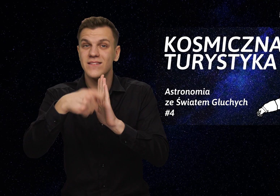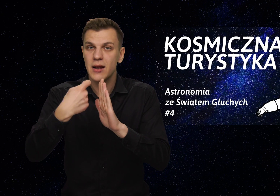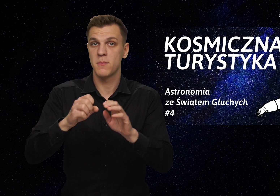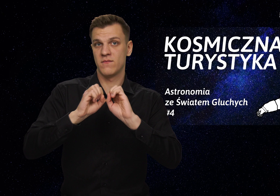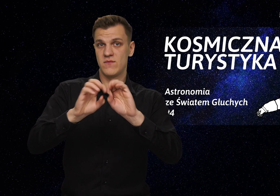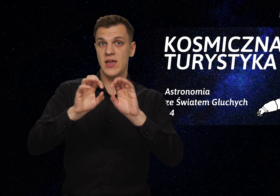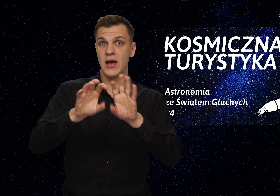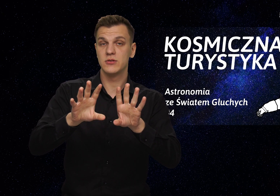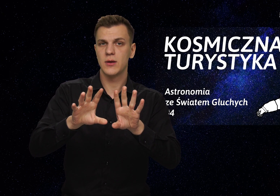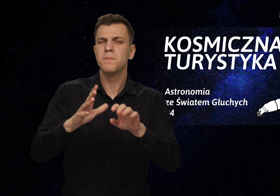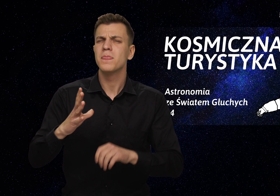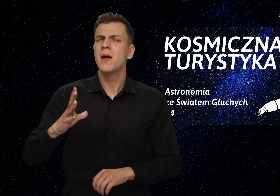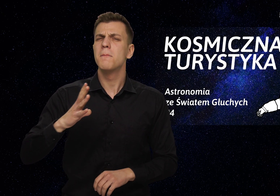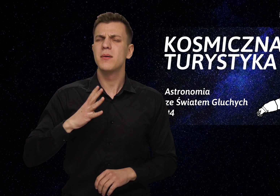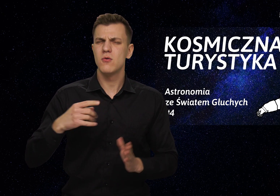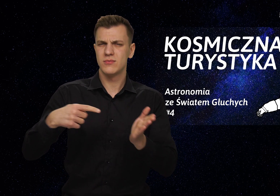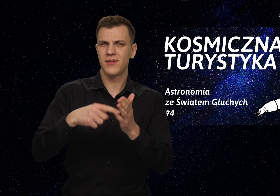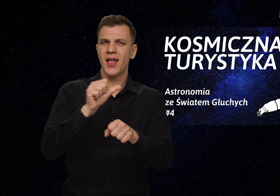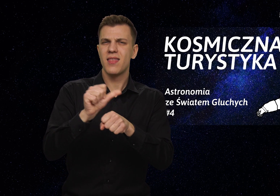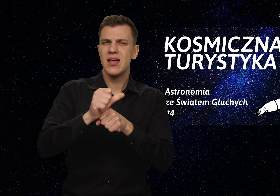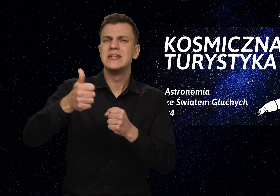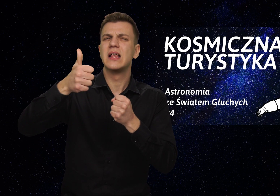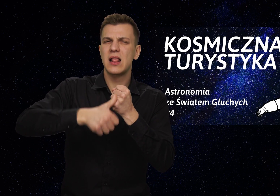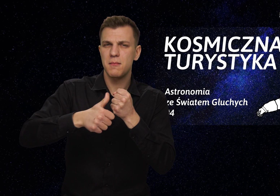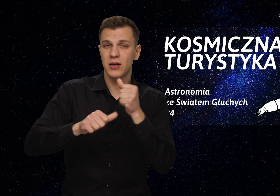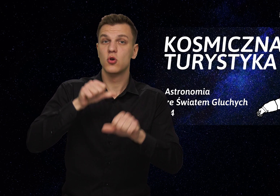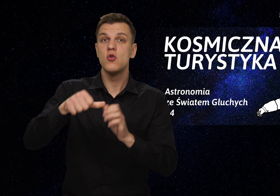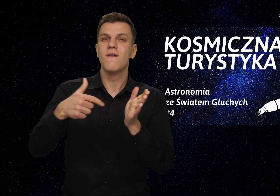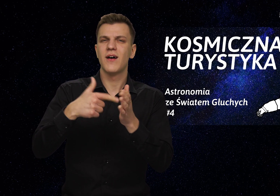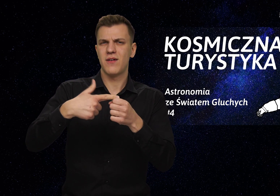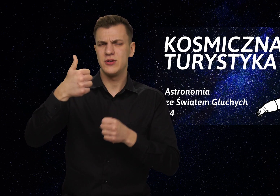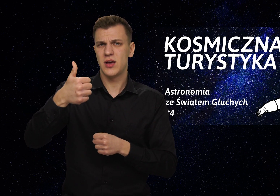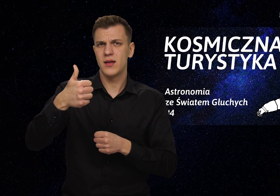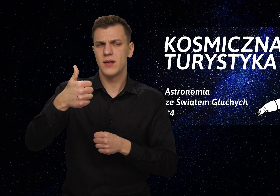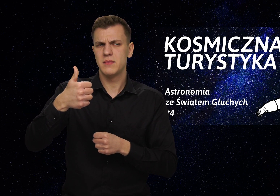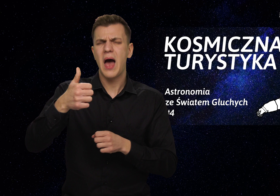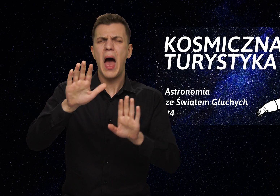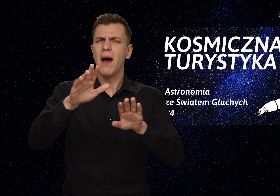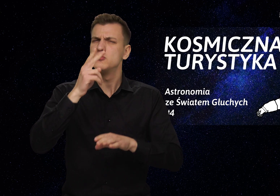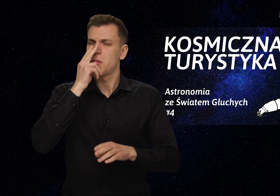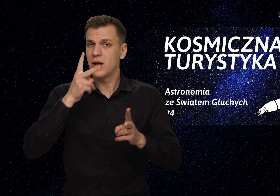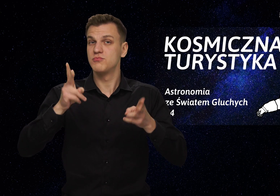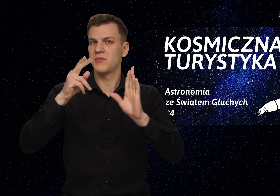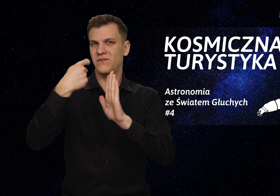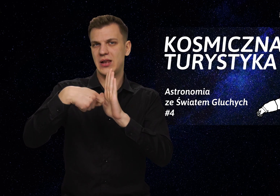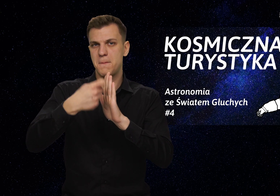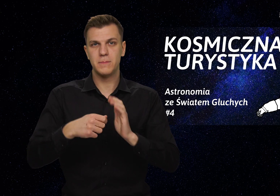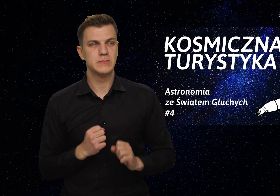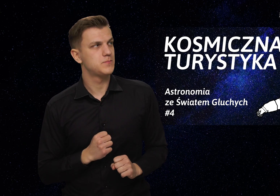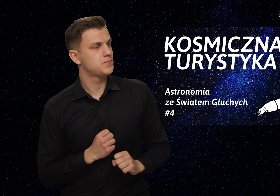We learned that on July 11, 2021... Let's see an excerpt from this video: